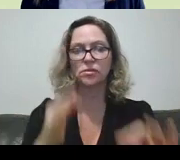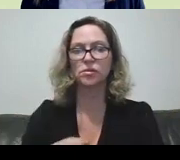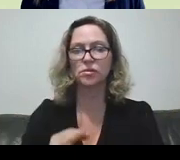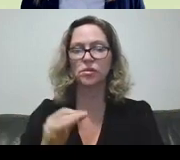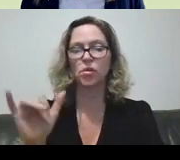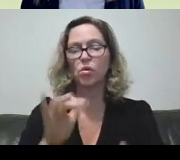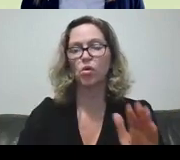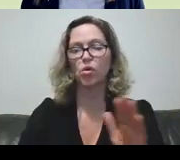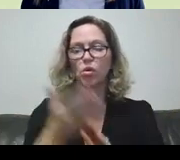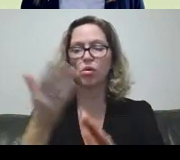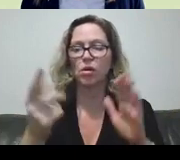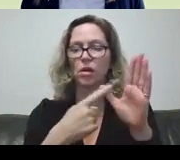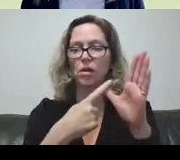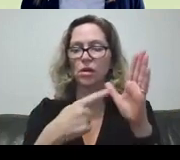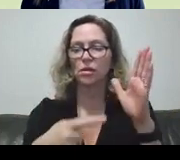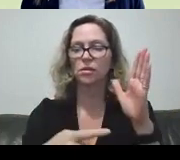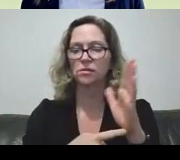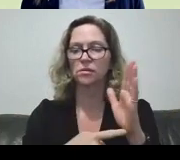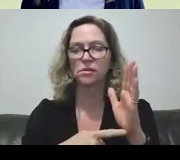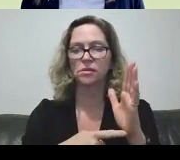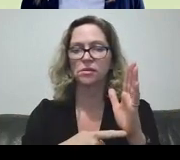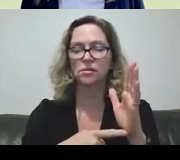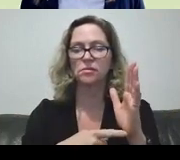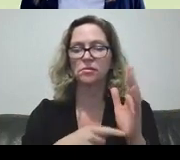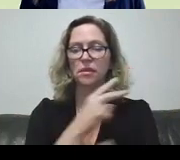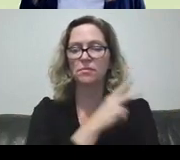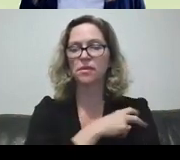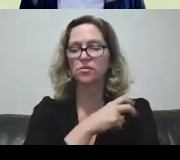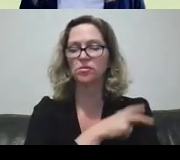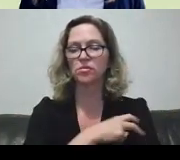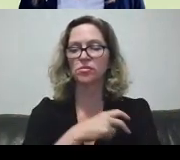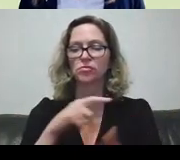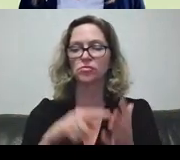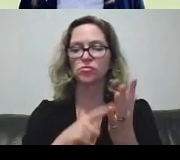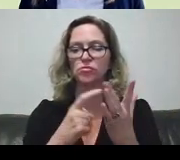administrative appeals tribunal. So, what to do when you're not